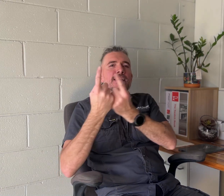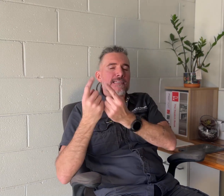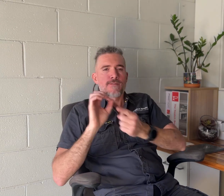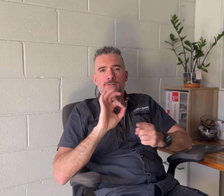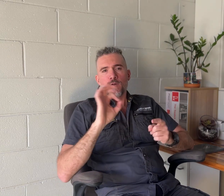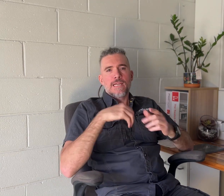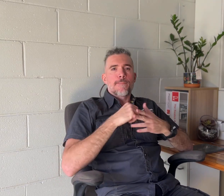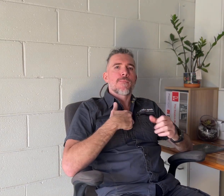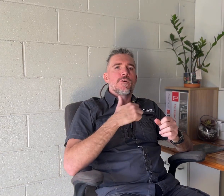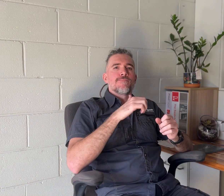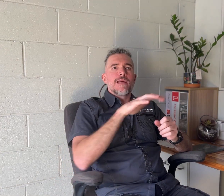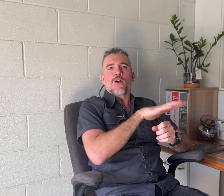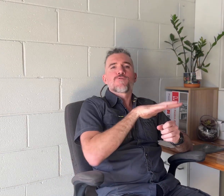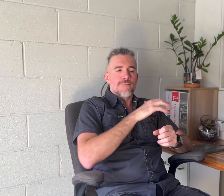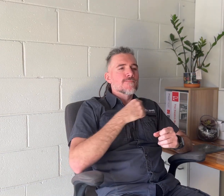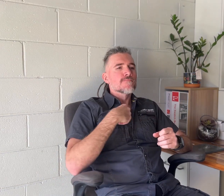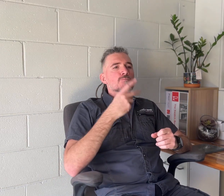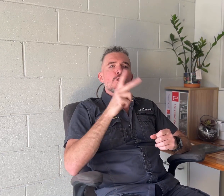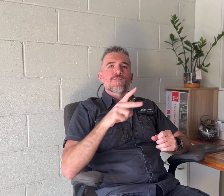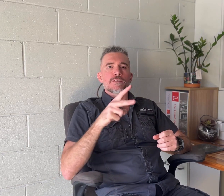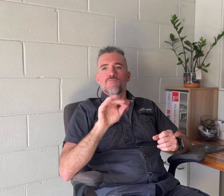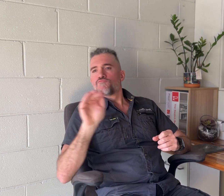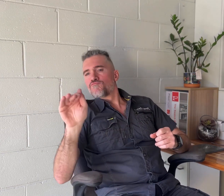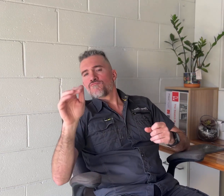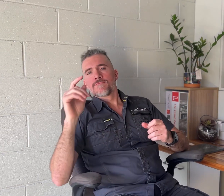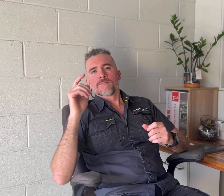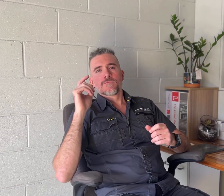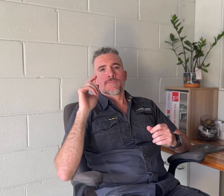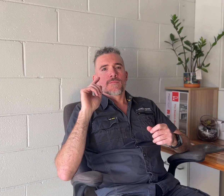or something that's not in my area or licensed to do the work.